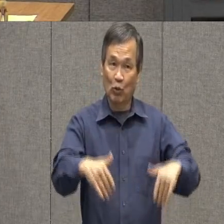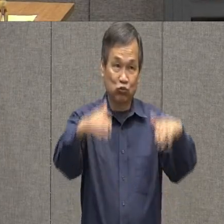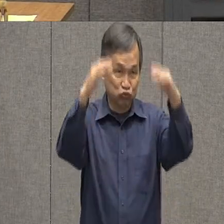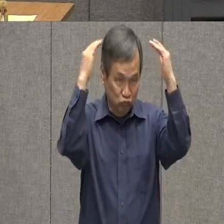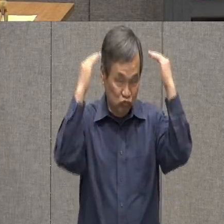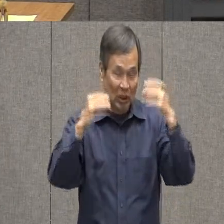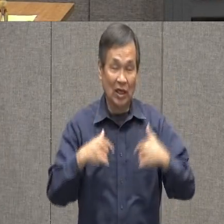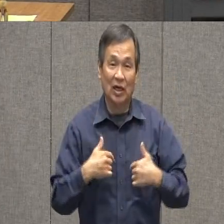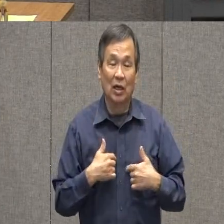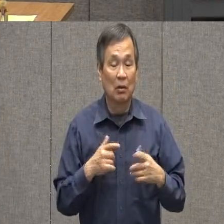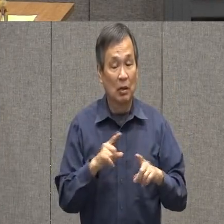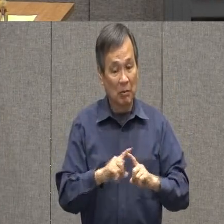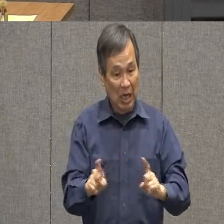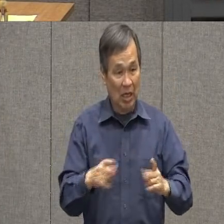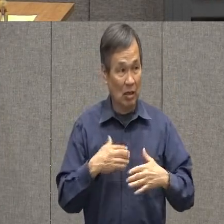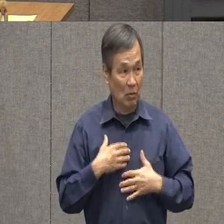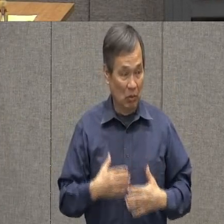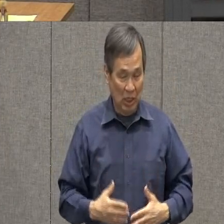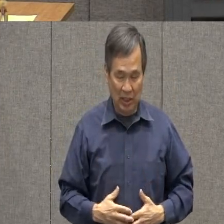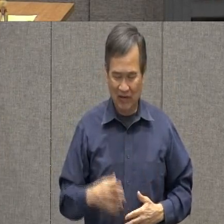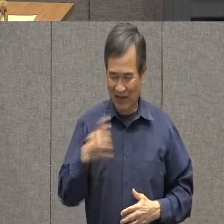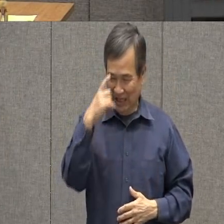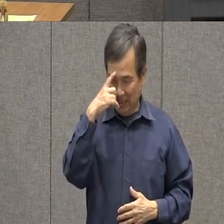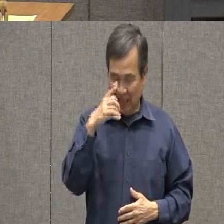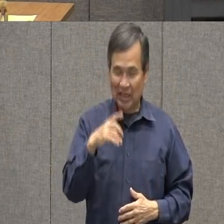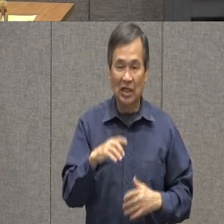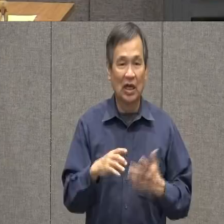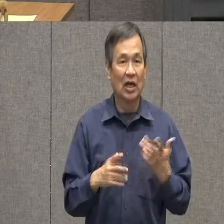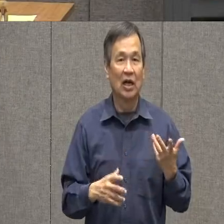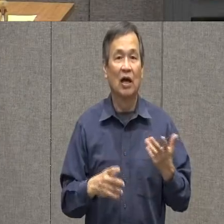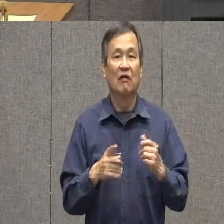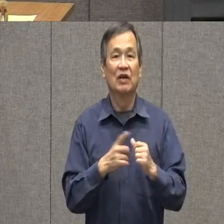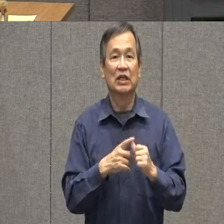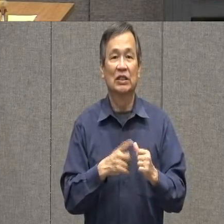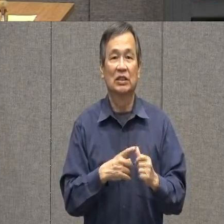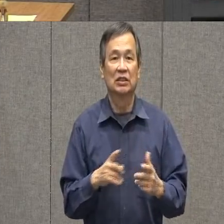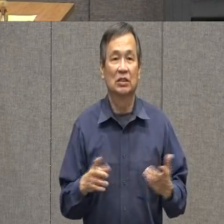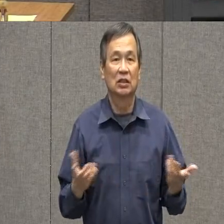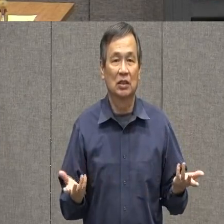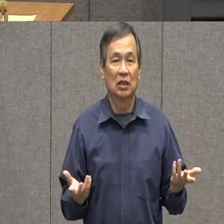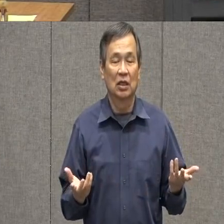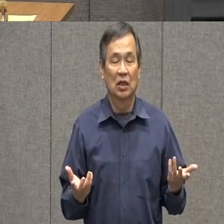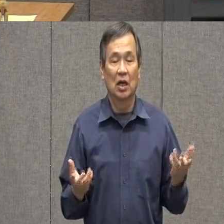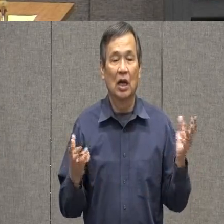Because when you draw a body, you have to think about a couple things. The first thing is proportion.